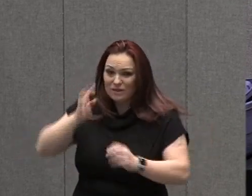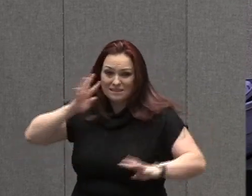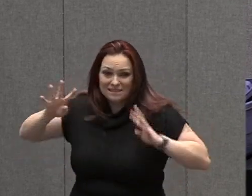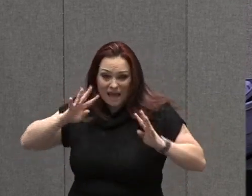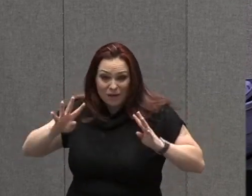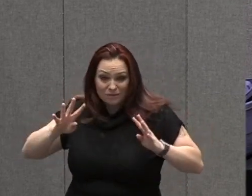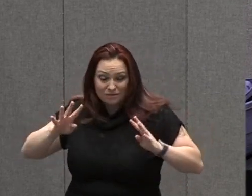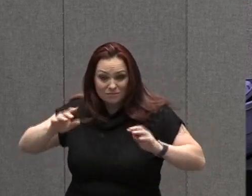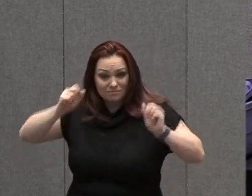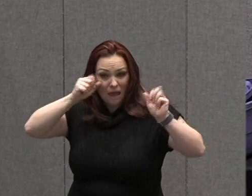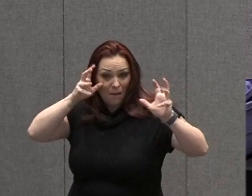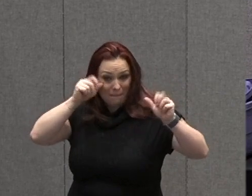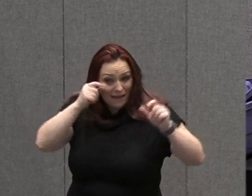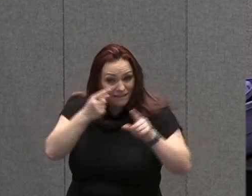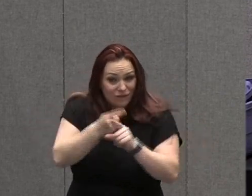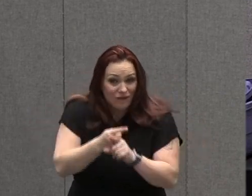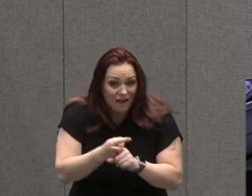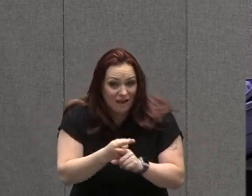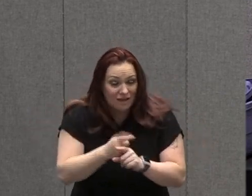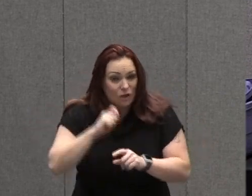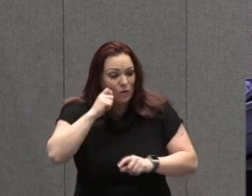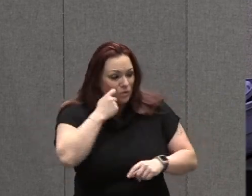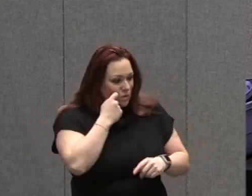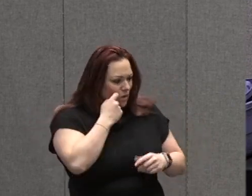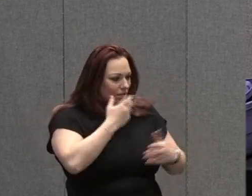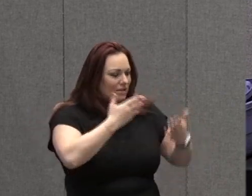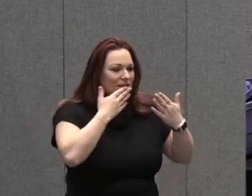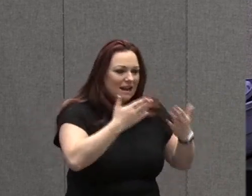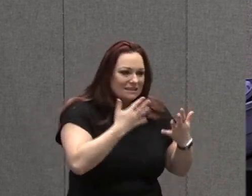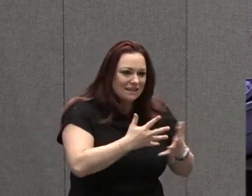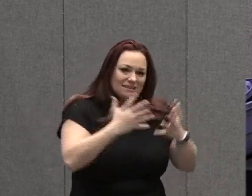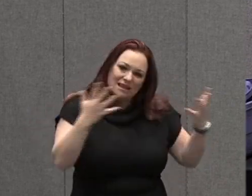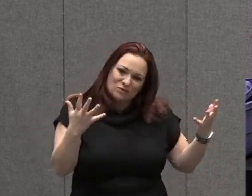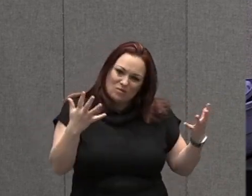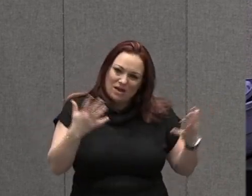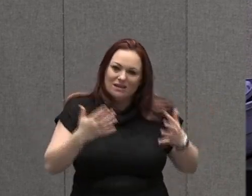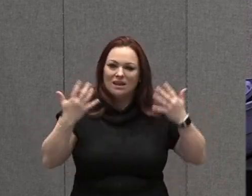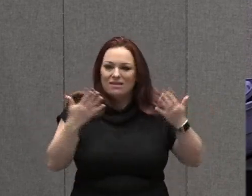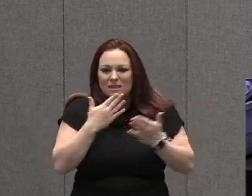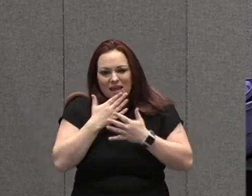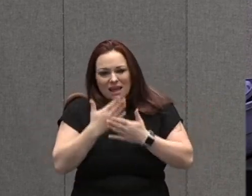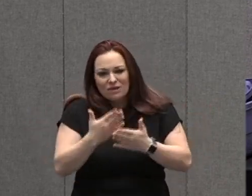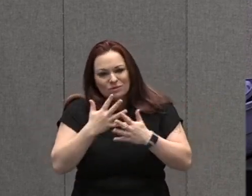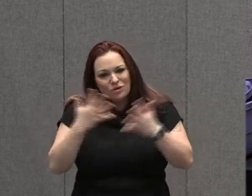Isn't that amazing! - It's so cool! Gracias! Thank you so much! Thank you so much for playing with us.